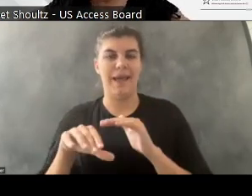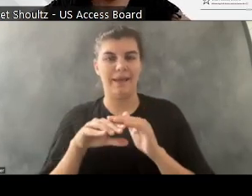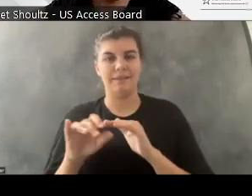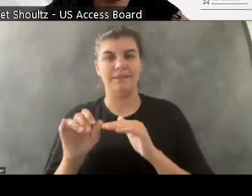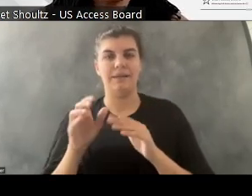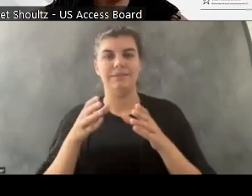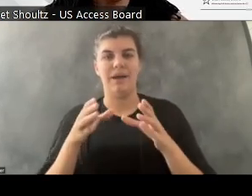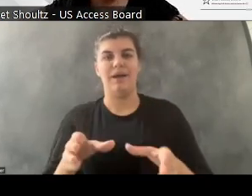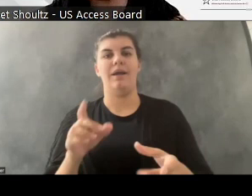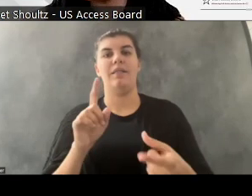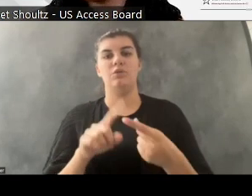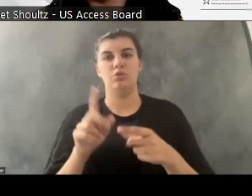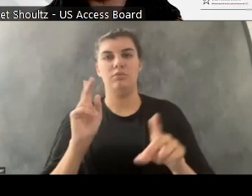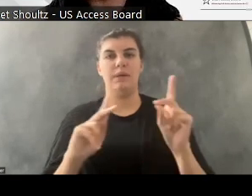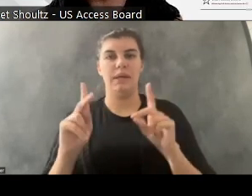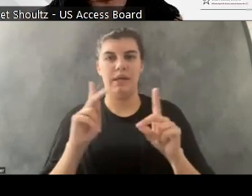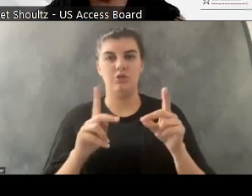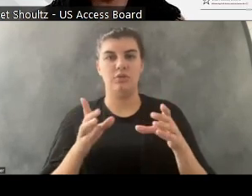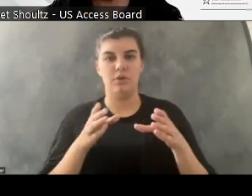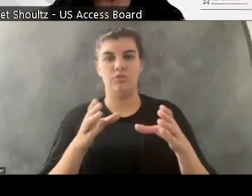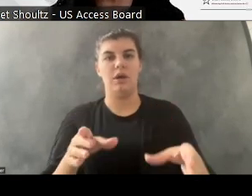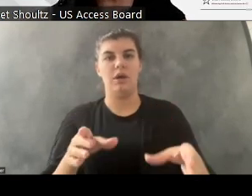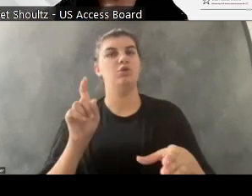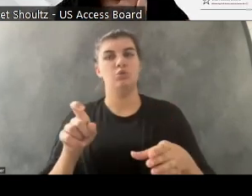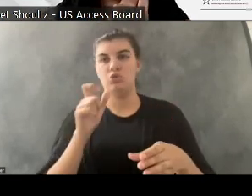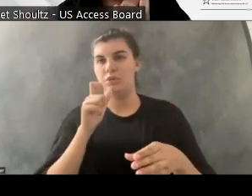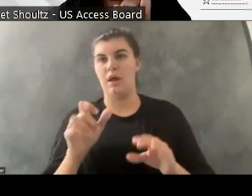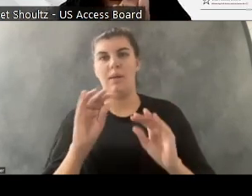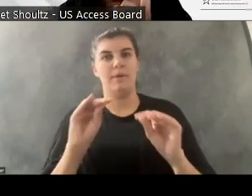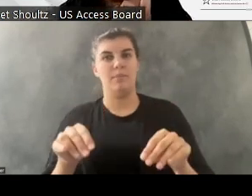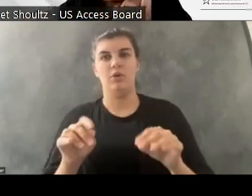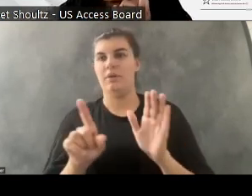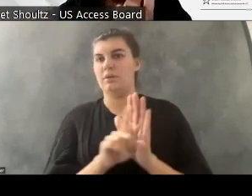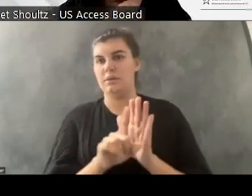pedestrian access routes you should not be putting detectable warnings surfaces there.